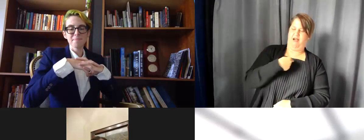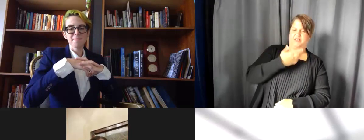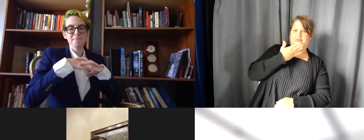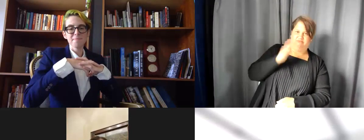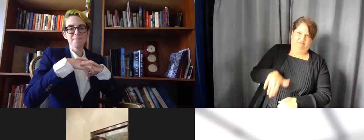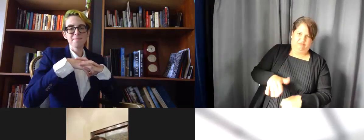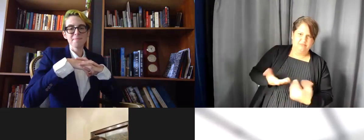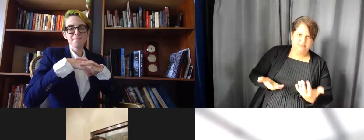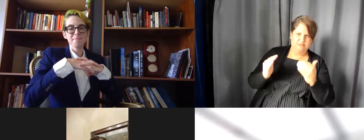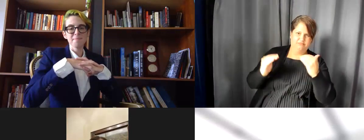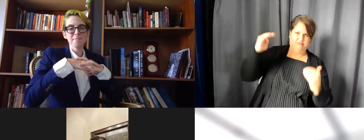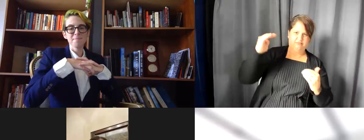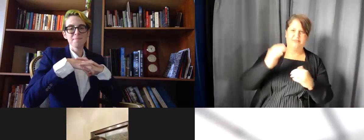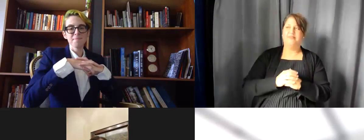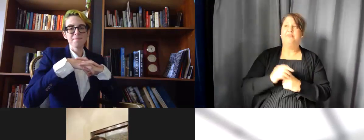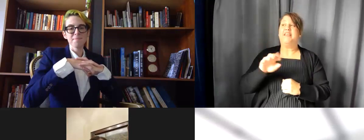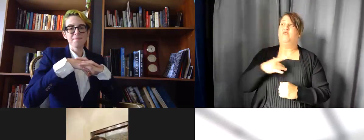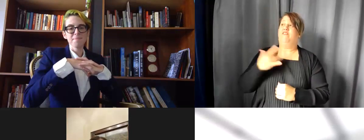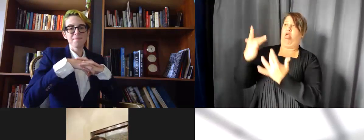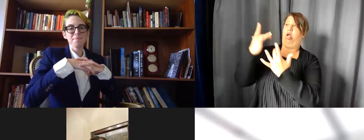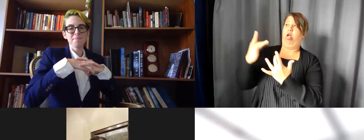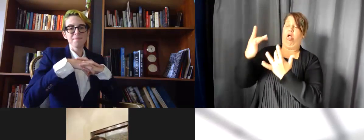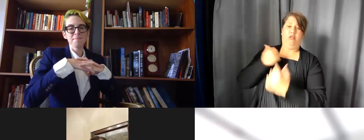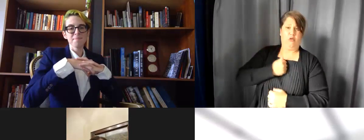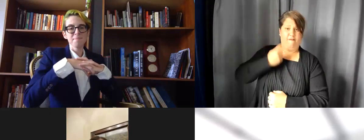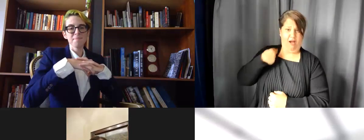Jordan Radford: because when you feel sorry for us, and